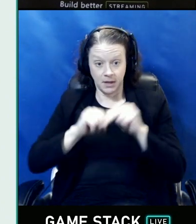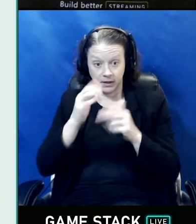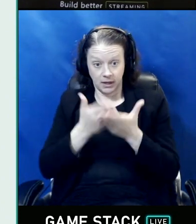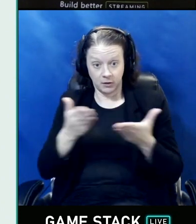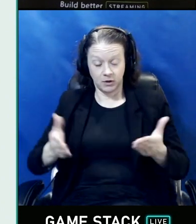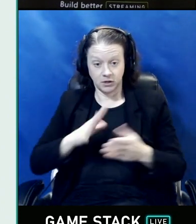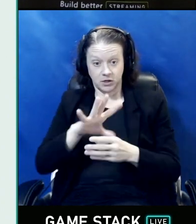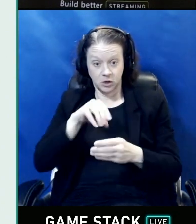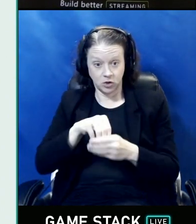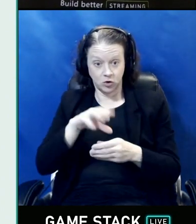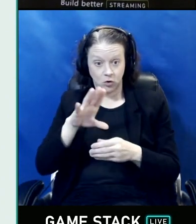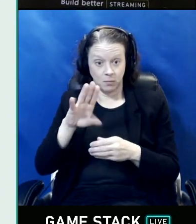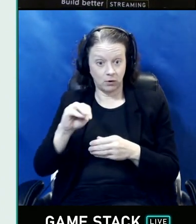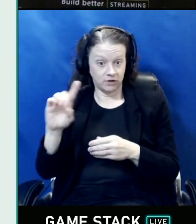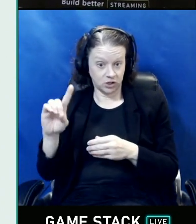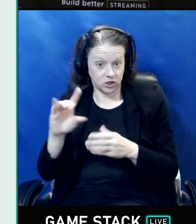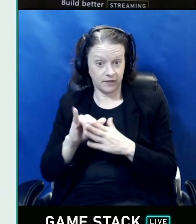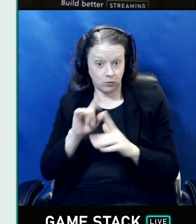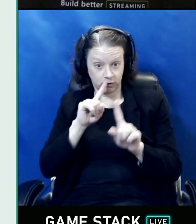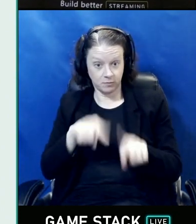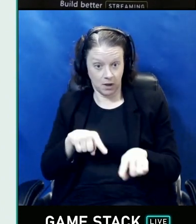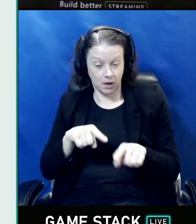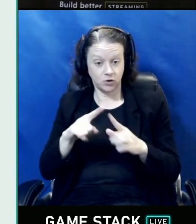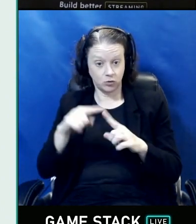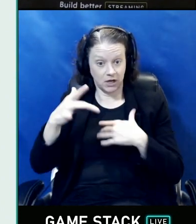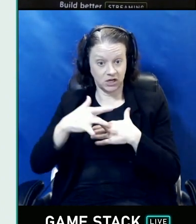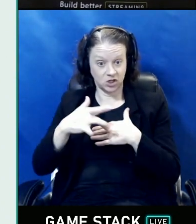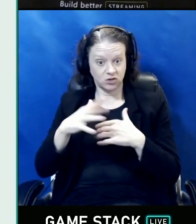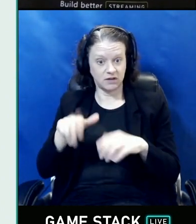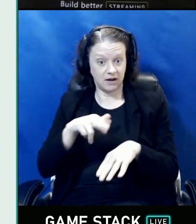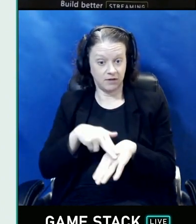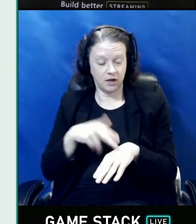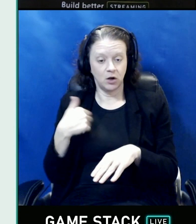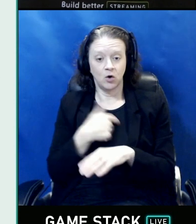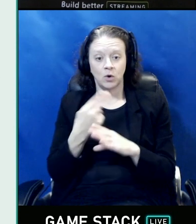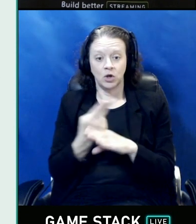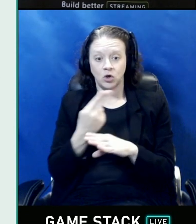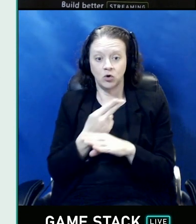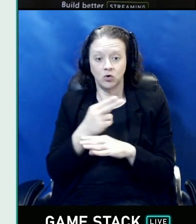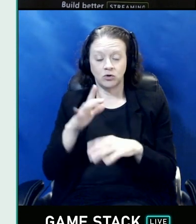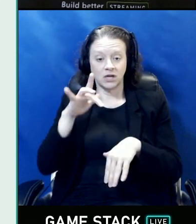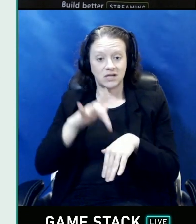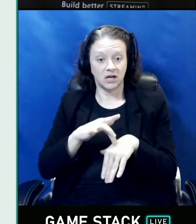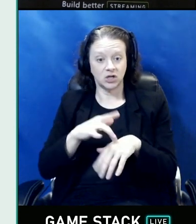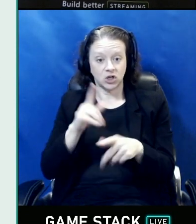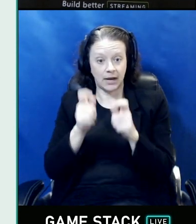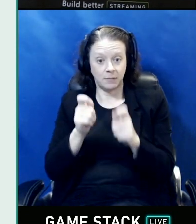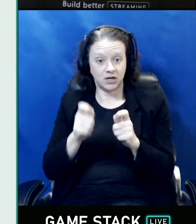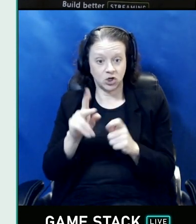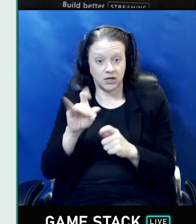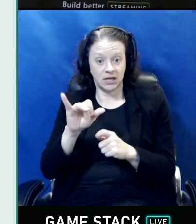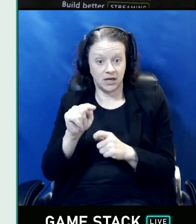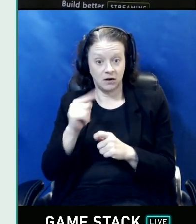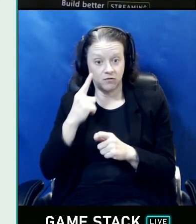to touch natively, we also used the Touch Adaptation Kit to build touch controls for use in-game.